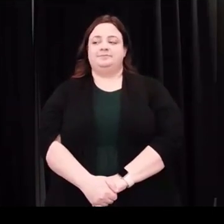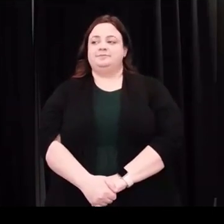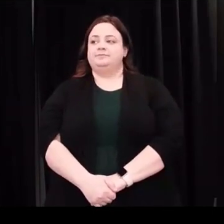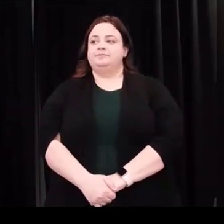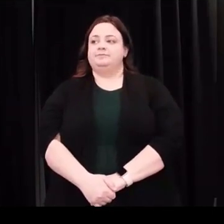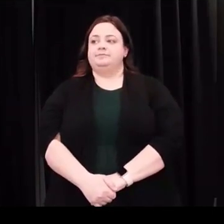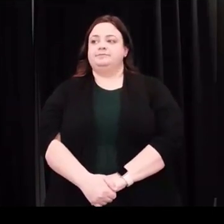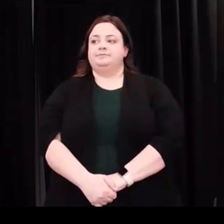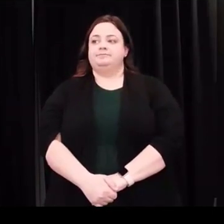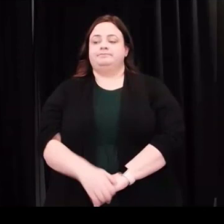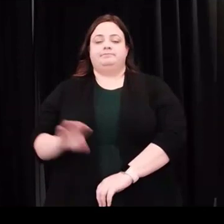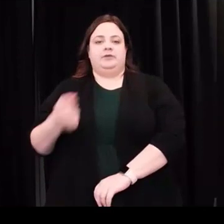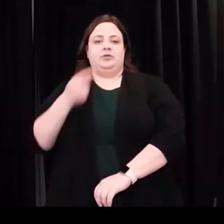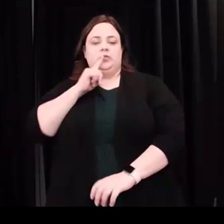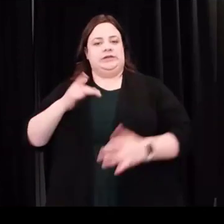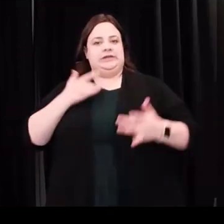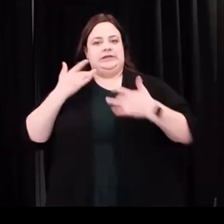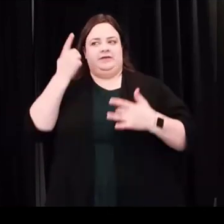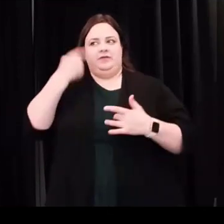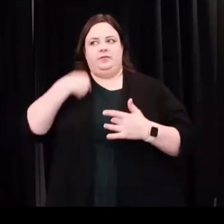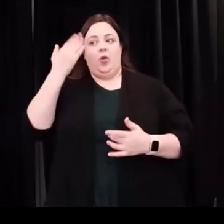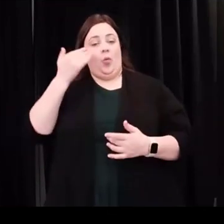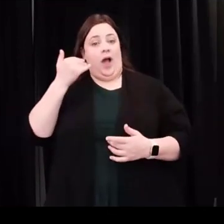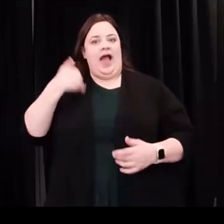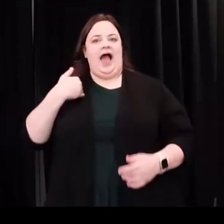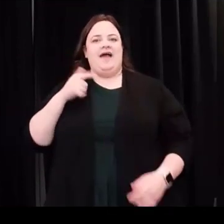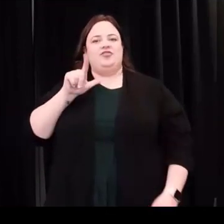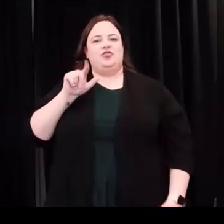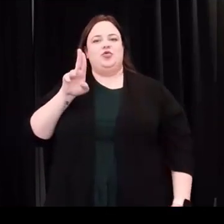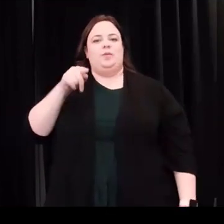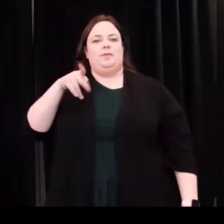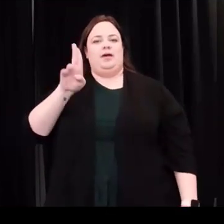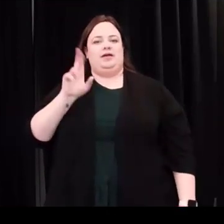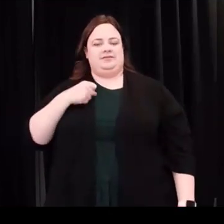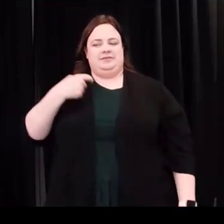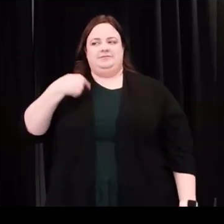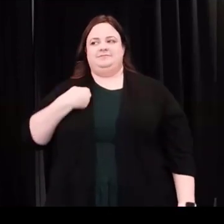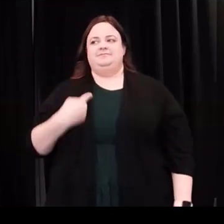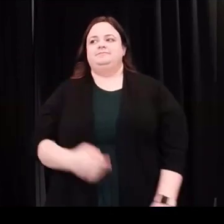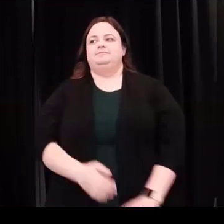And this one was exciting for me because I have lupus, so I know about this one. And we